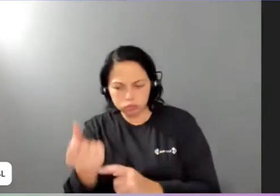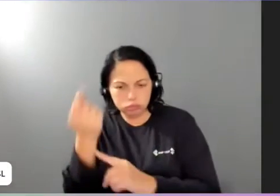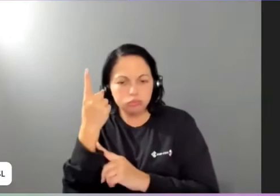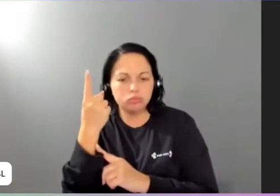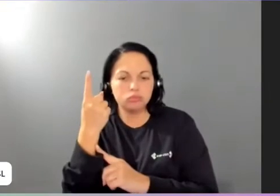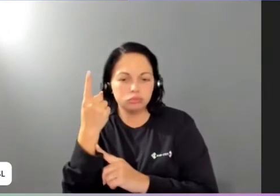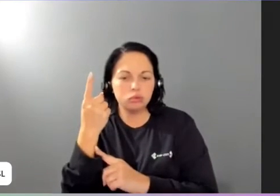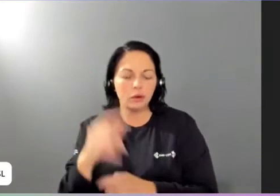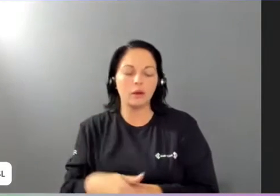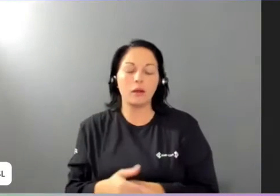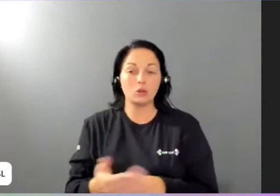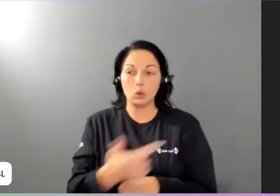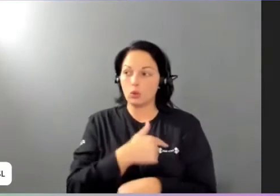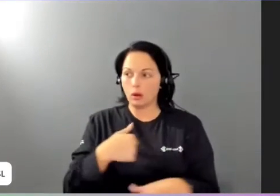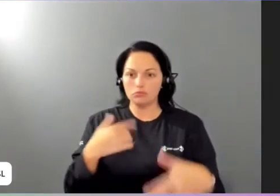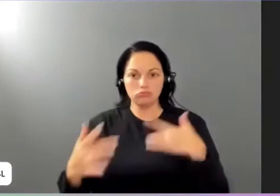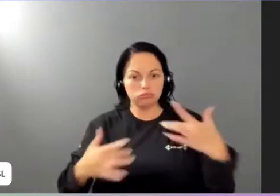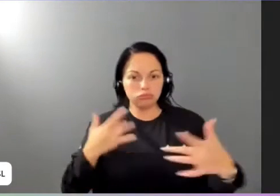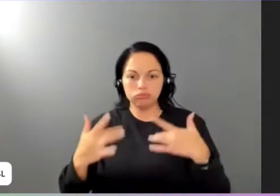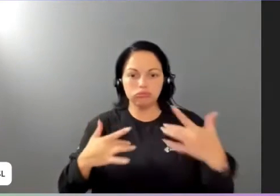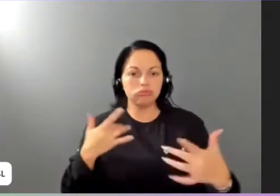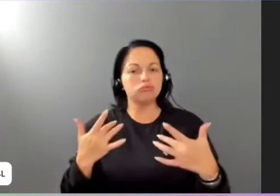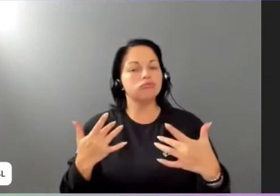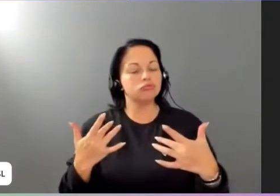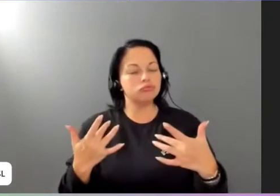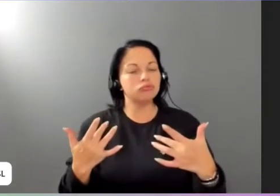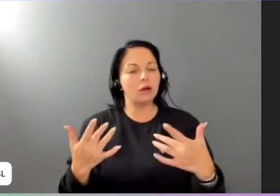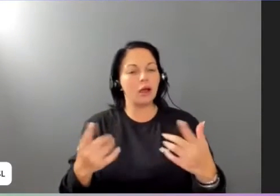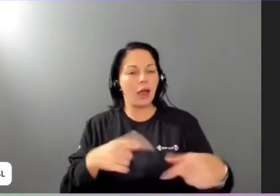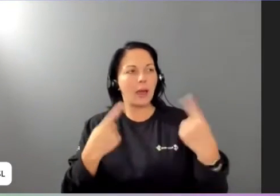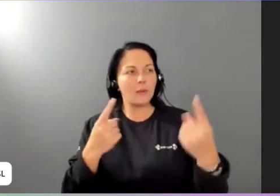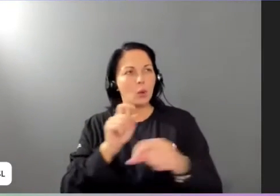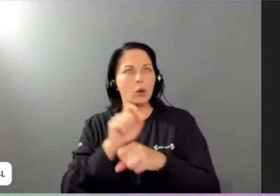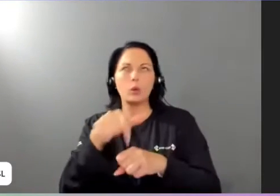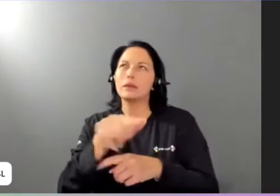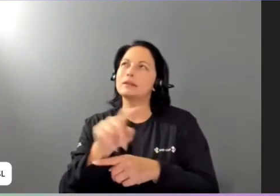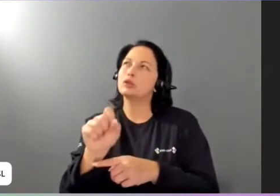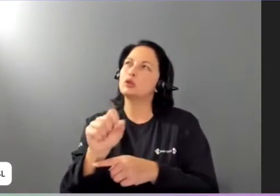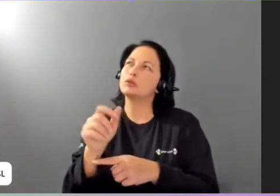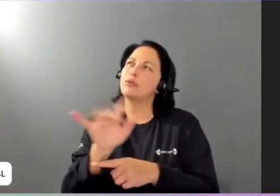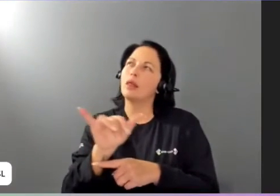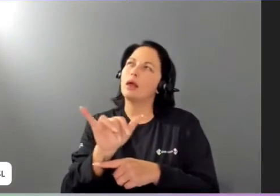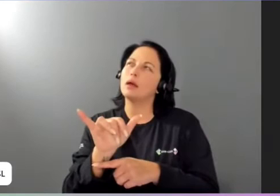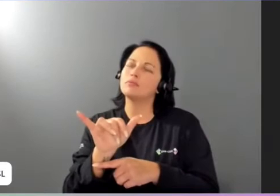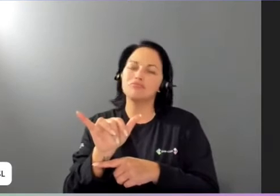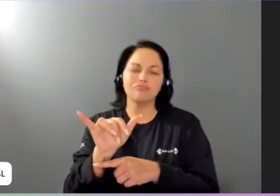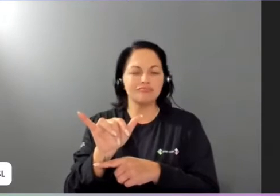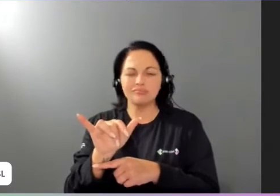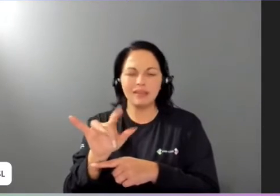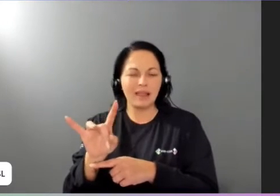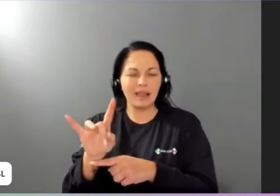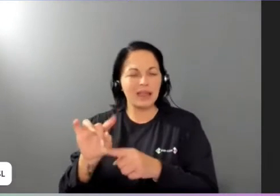they are and drive progress based on a really robust and detailed understanding of where they are, so we are